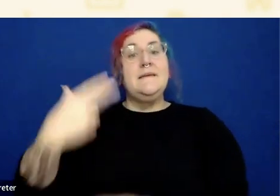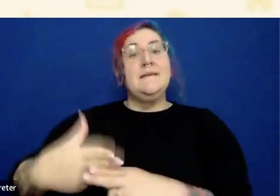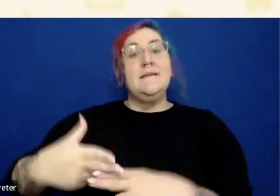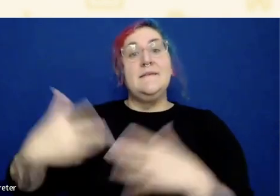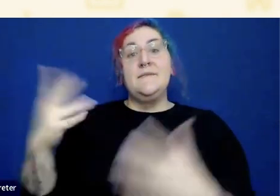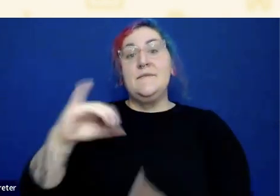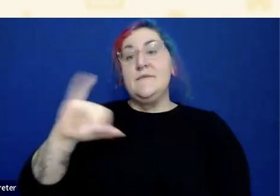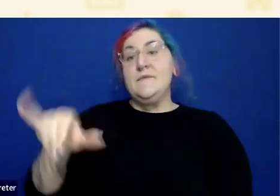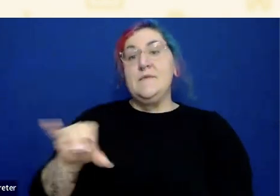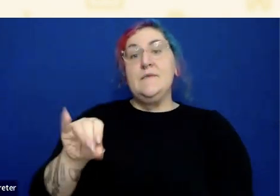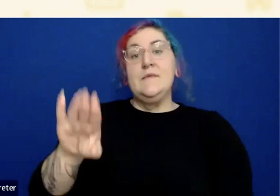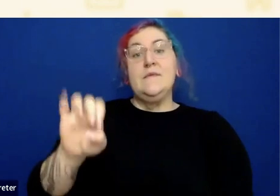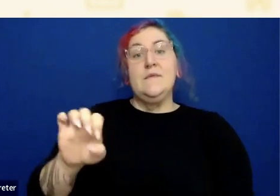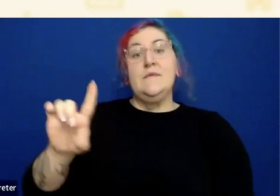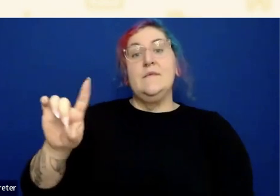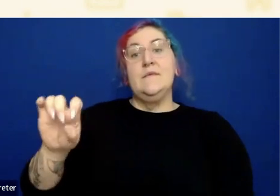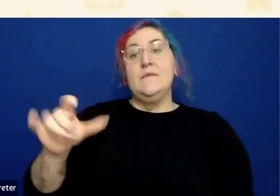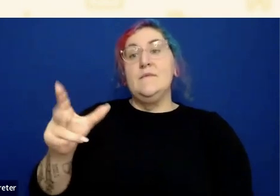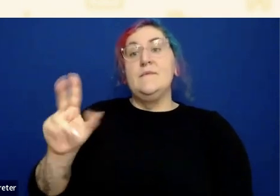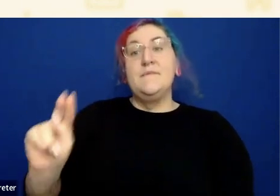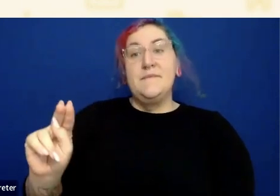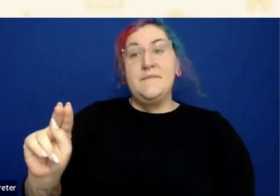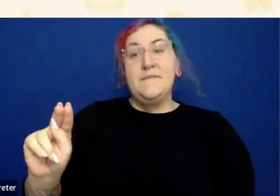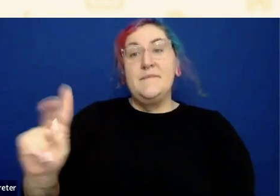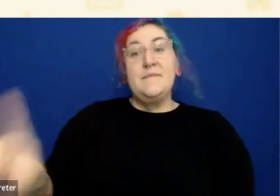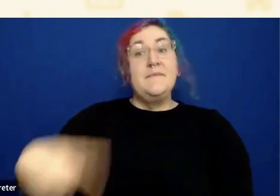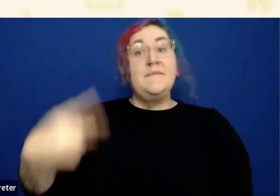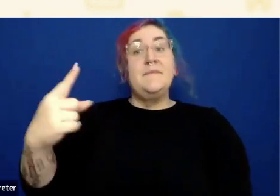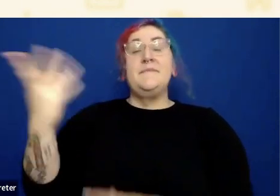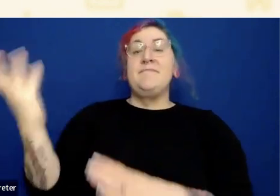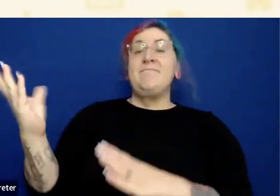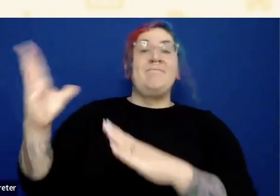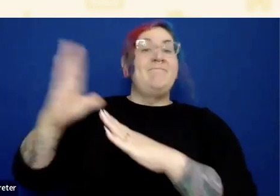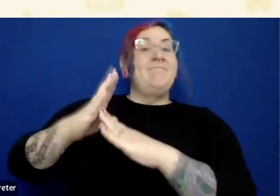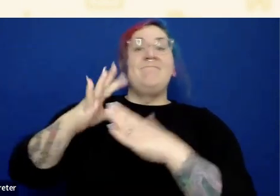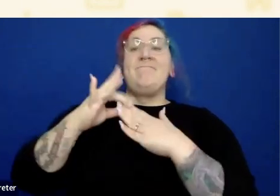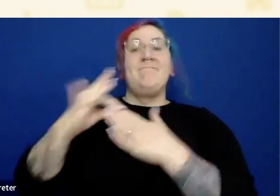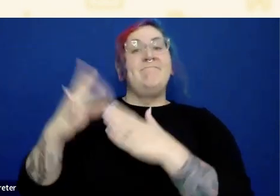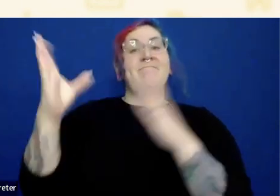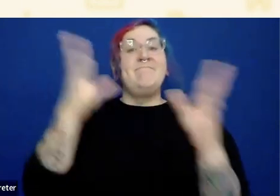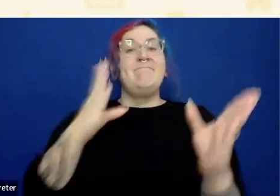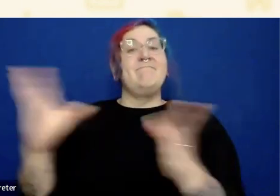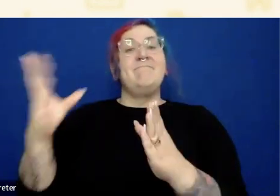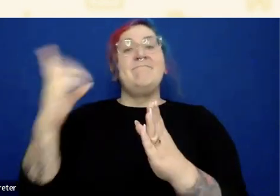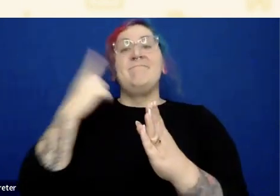I am thrilled to be here for my Keynote conversation with Jennison Asuncion.